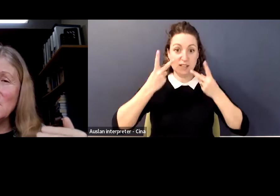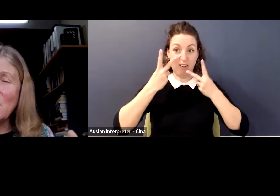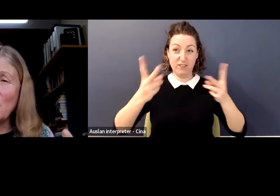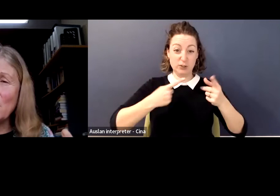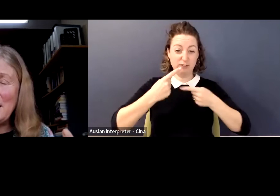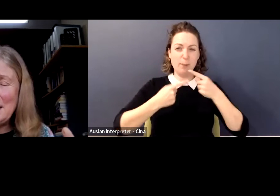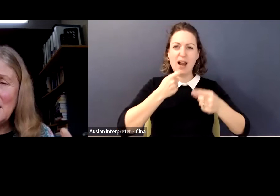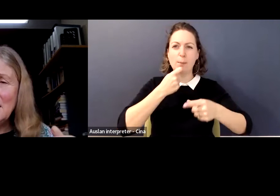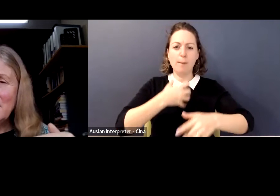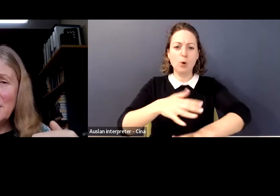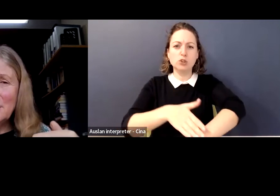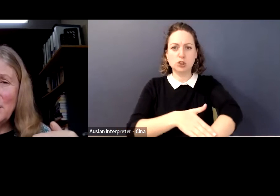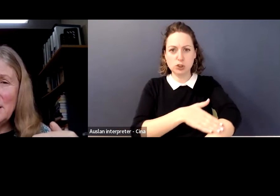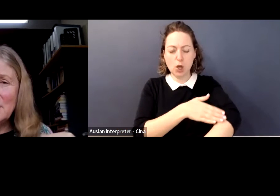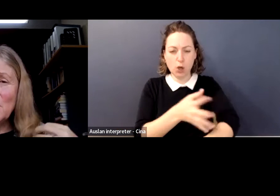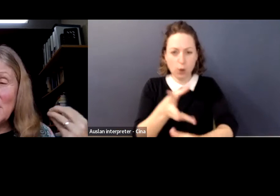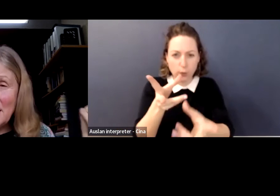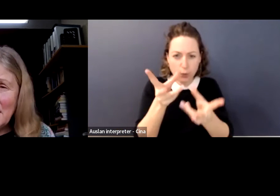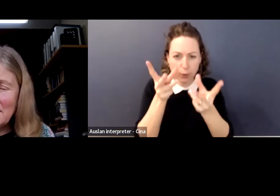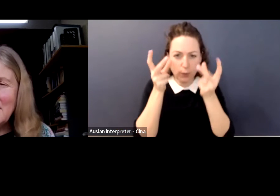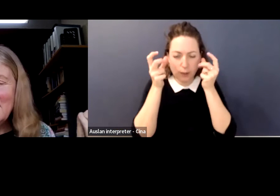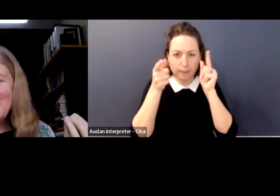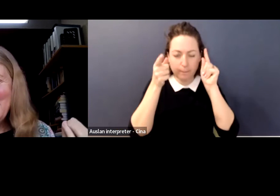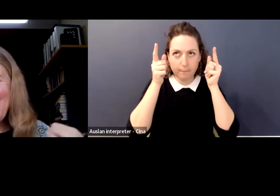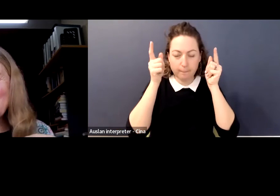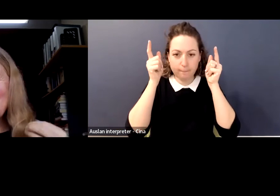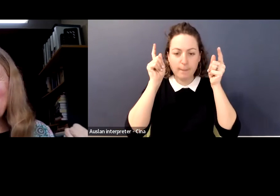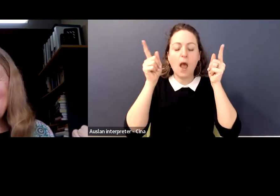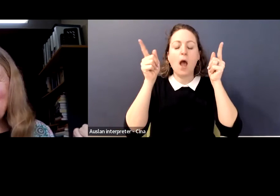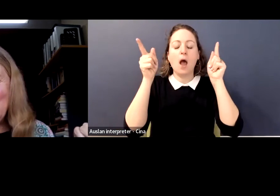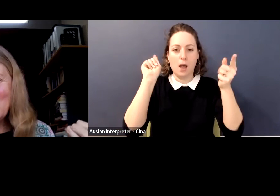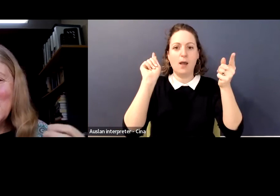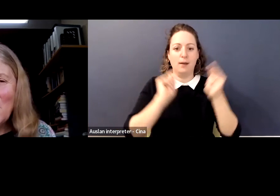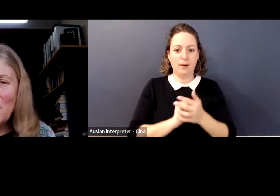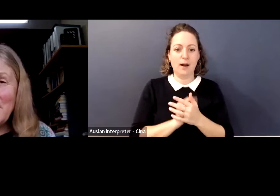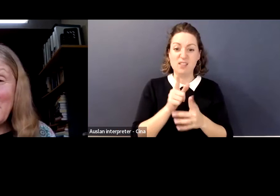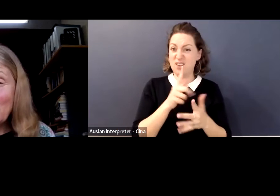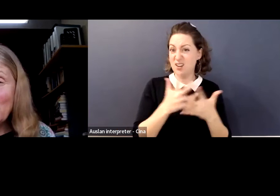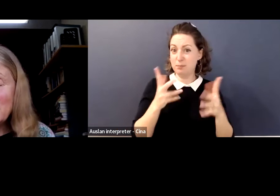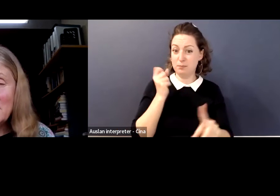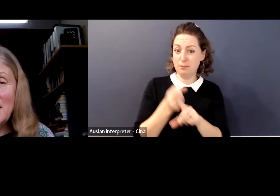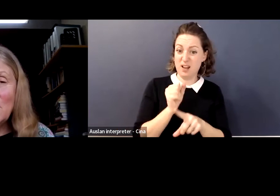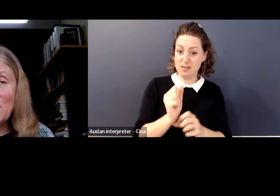a slower rate than their peers, which again can actually have an impact on their output and on